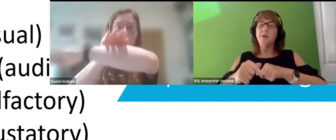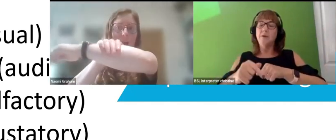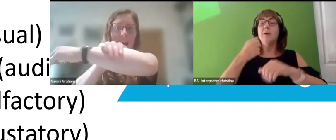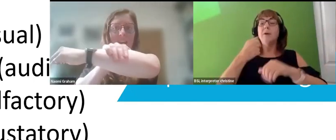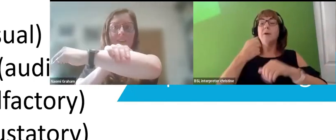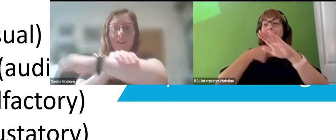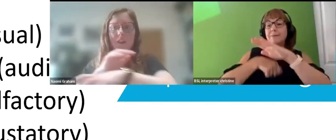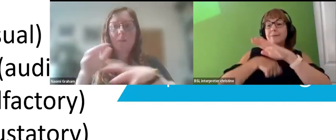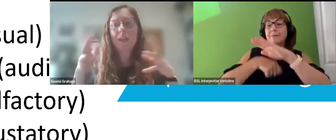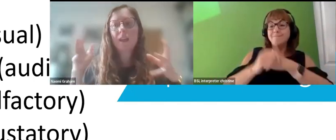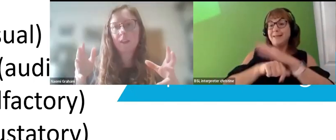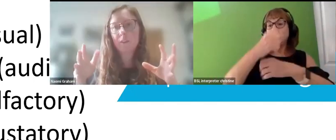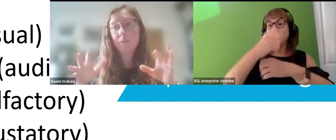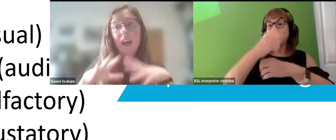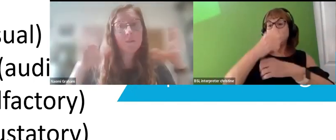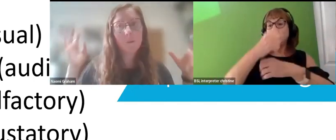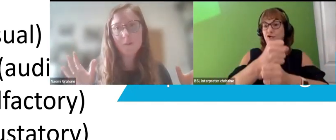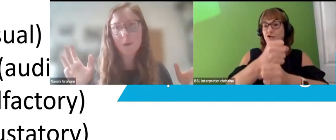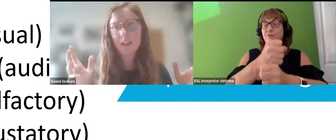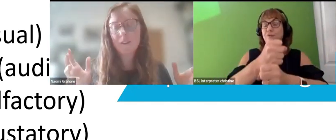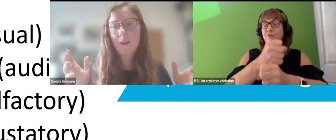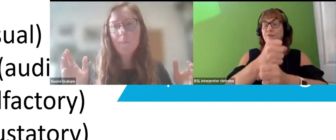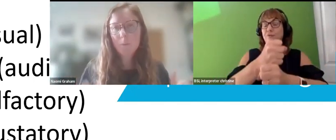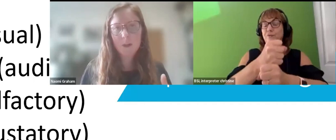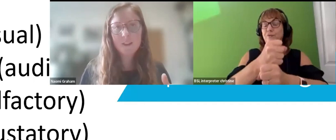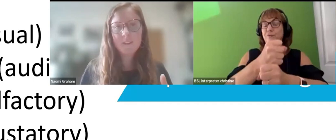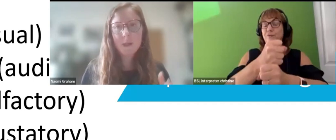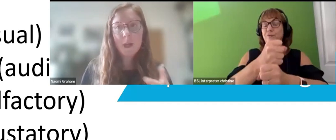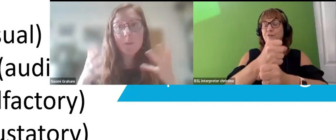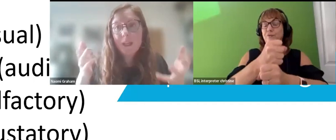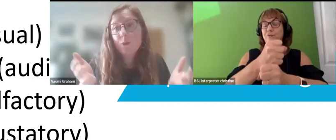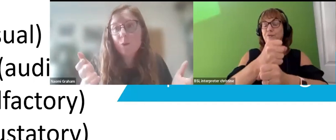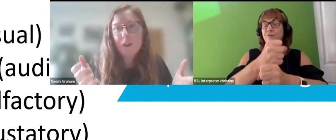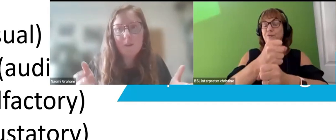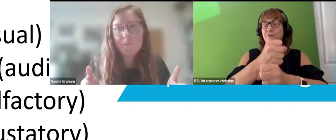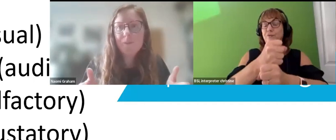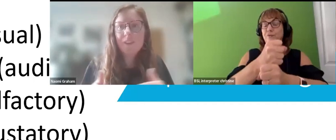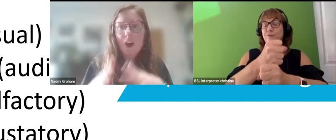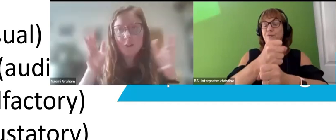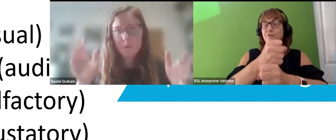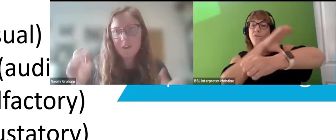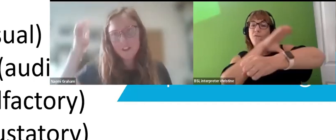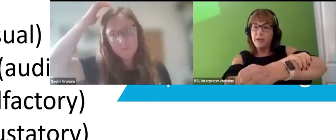a whole hand is going to be easier for everyone's brains to process, but we can also ask permission